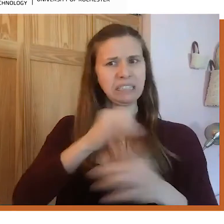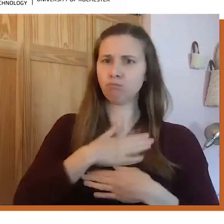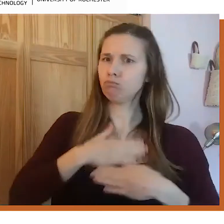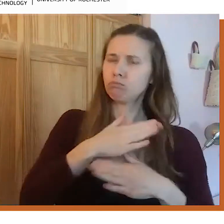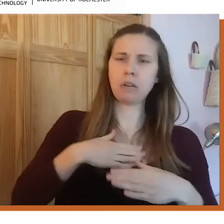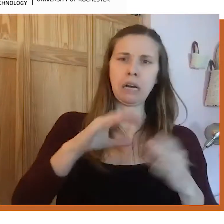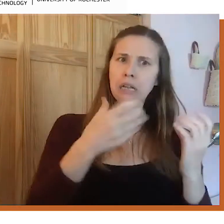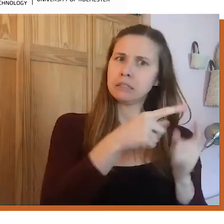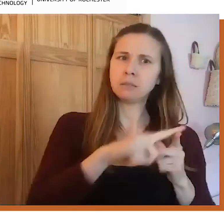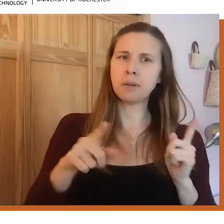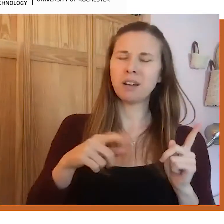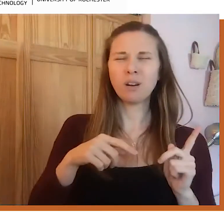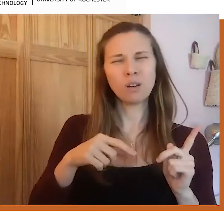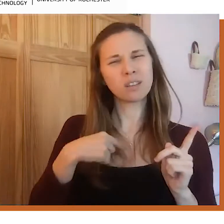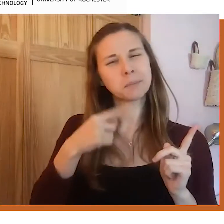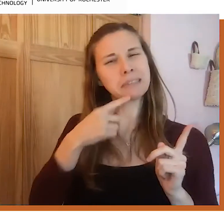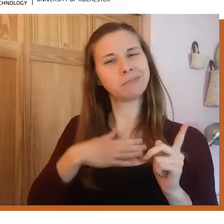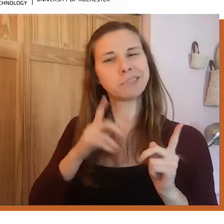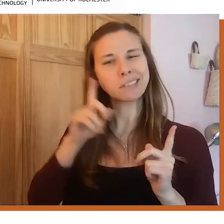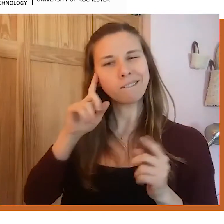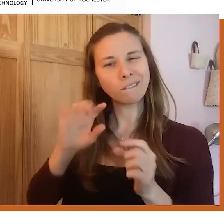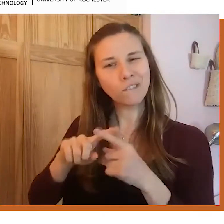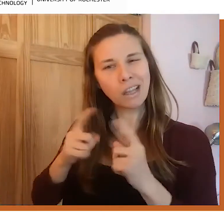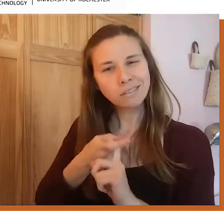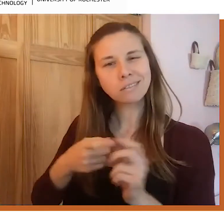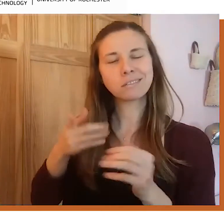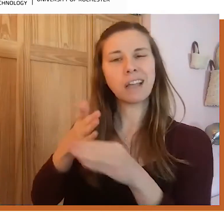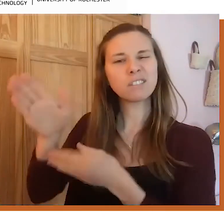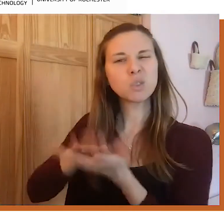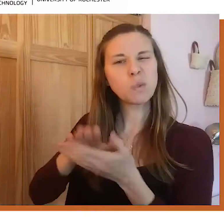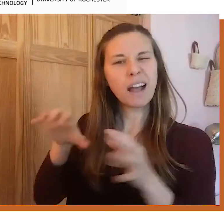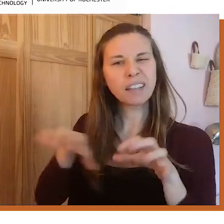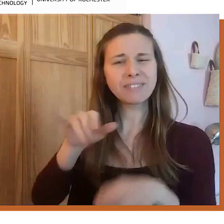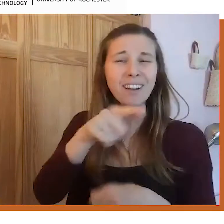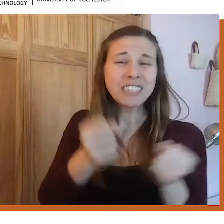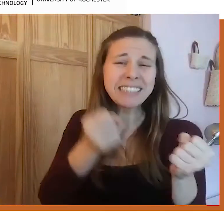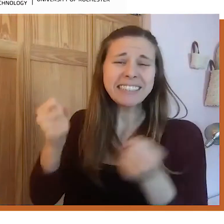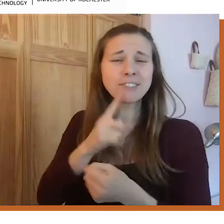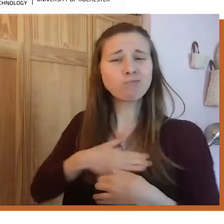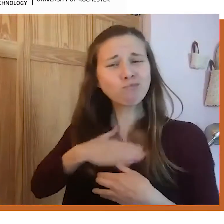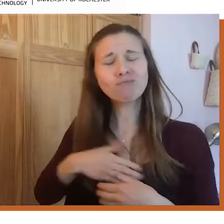I realized that I did like the public-school environment, the activities, the things that I could be involved in,